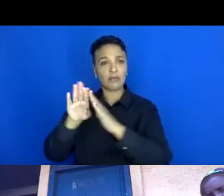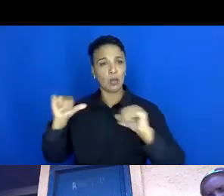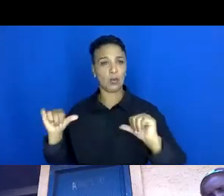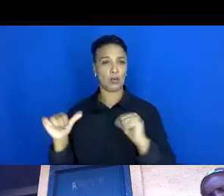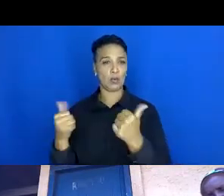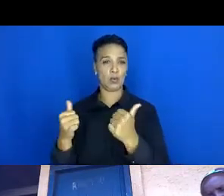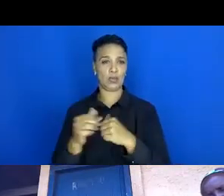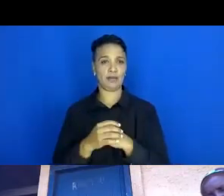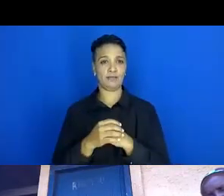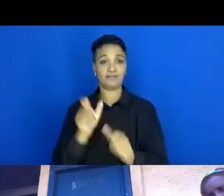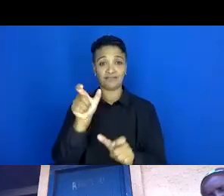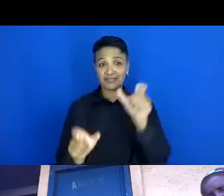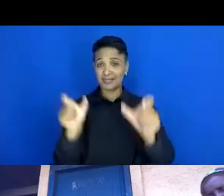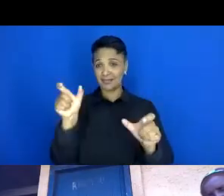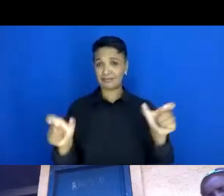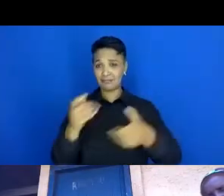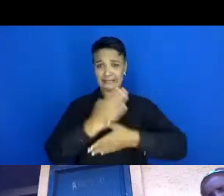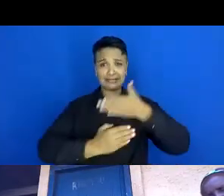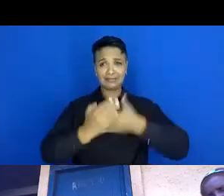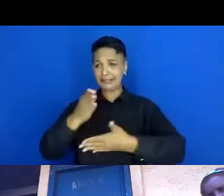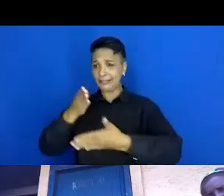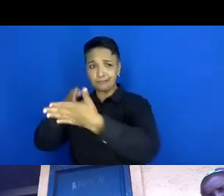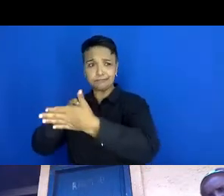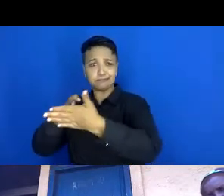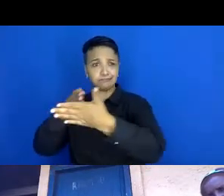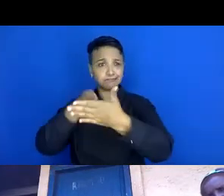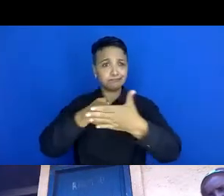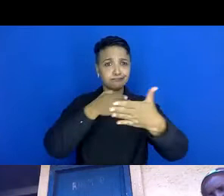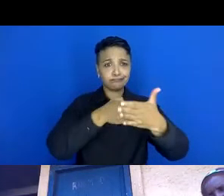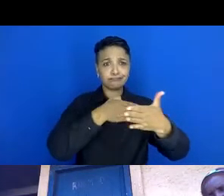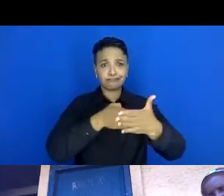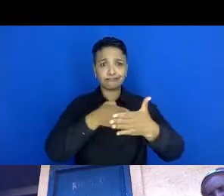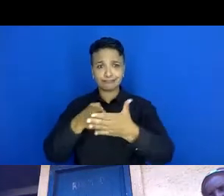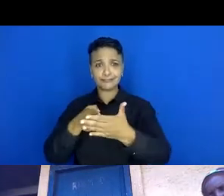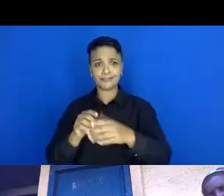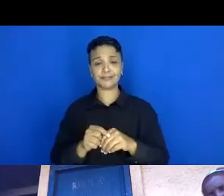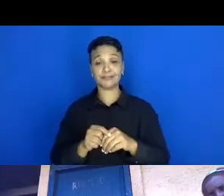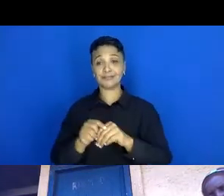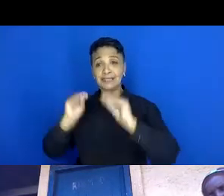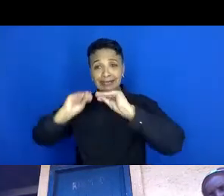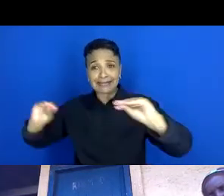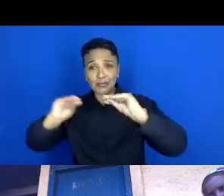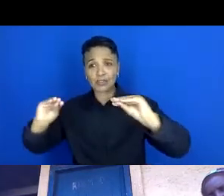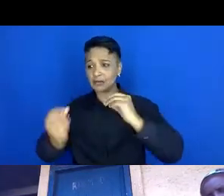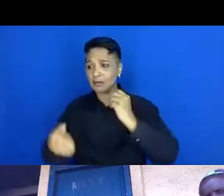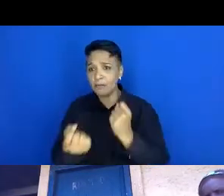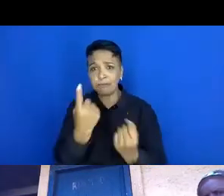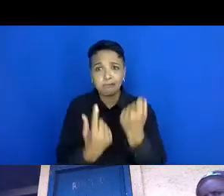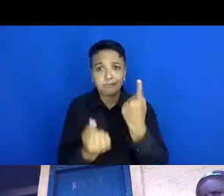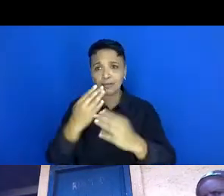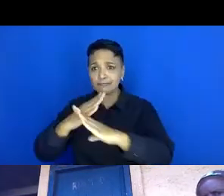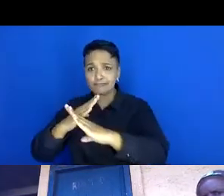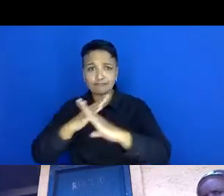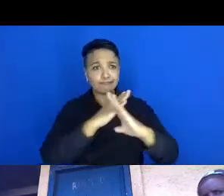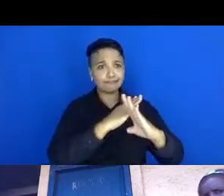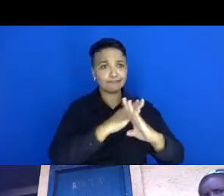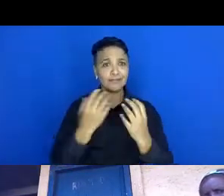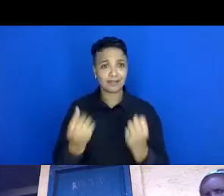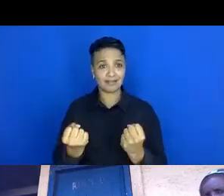anyone passion about human rights i was a panelist in a civil society forum during the